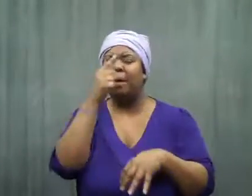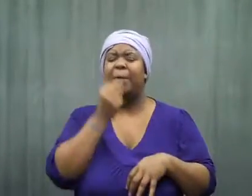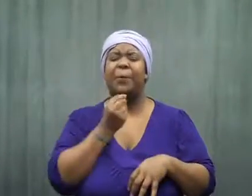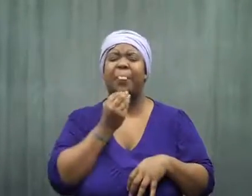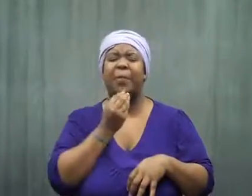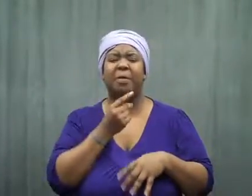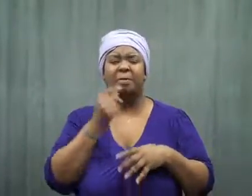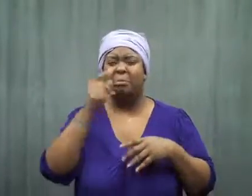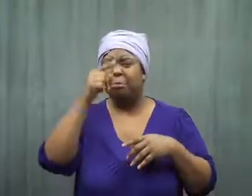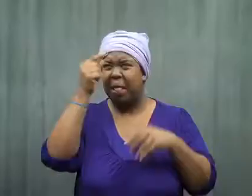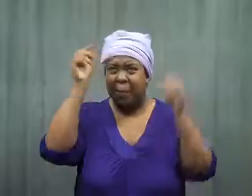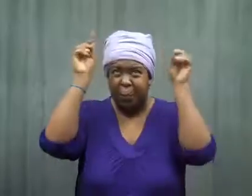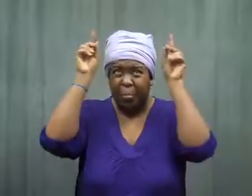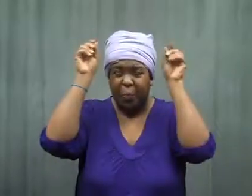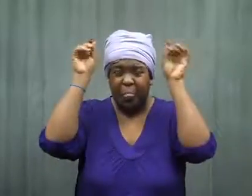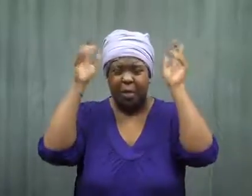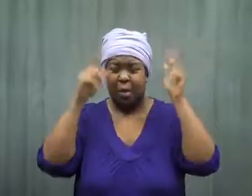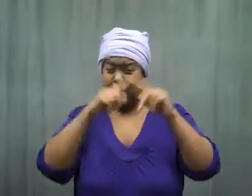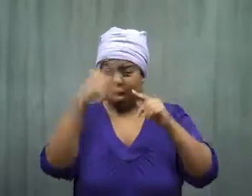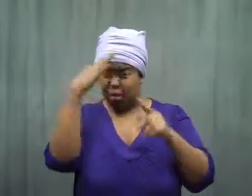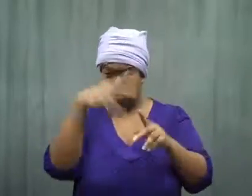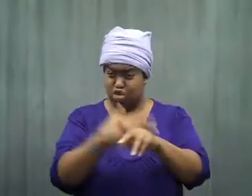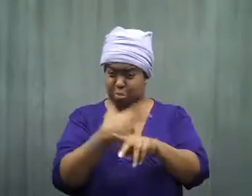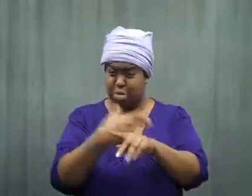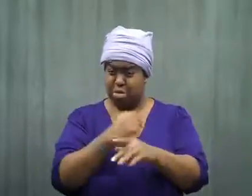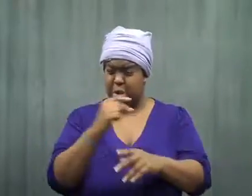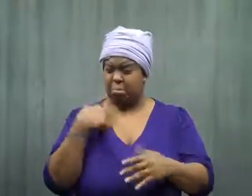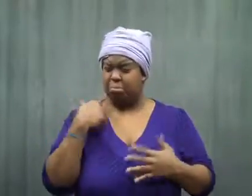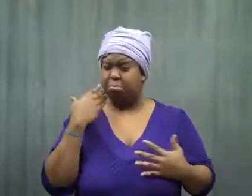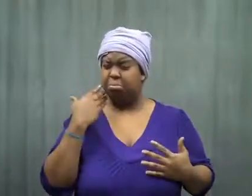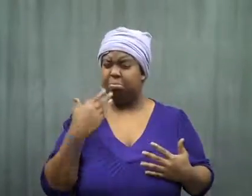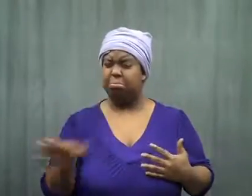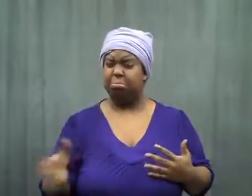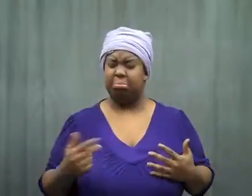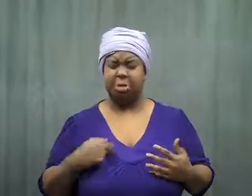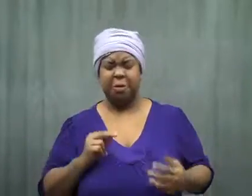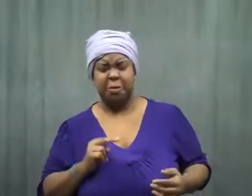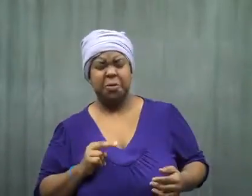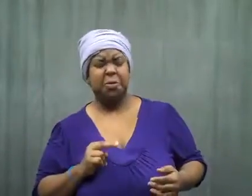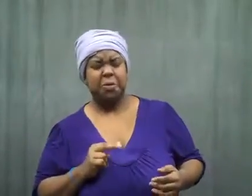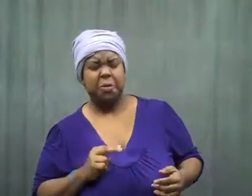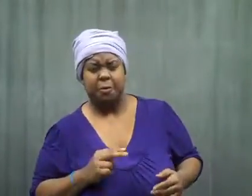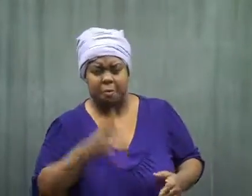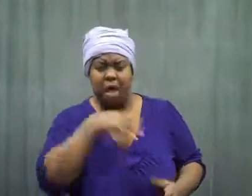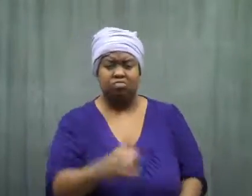It had a little black on the chin, and black tips on the ears. I didn't know if it really was a Shepherd or not.